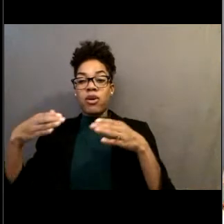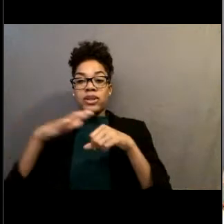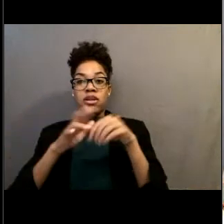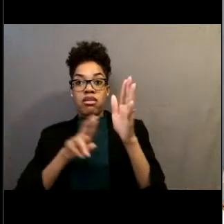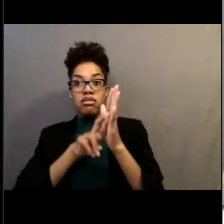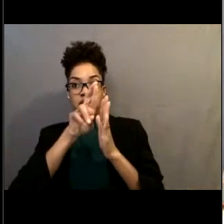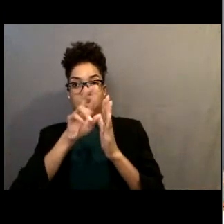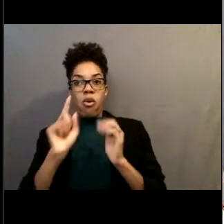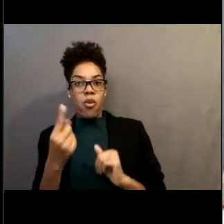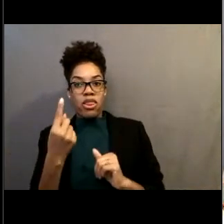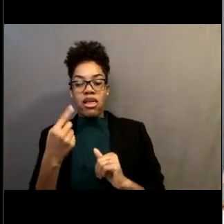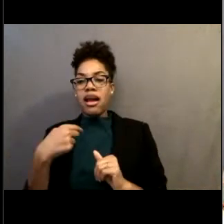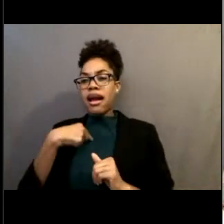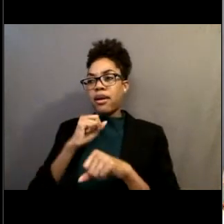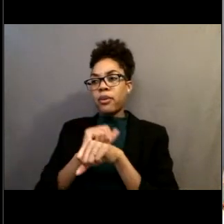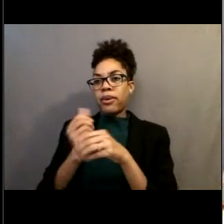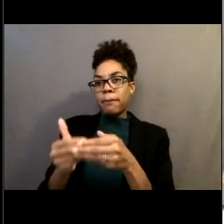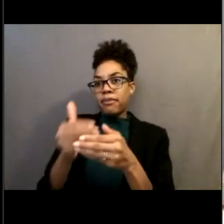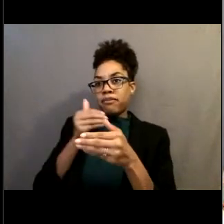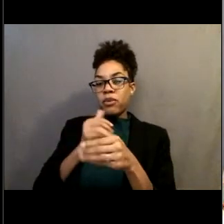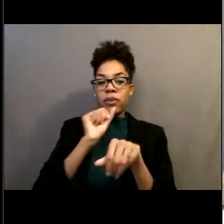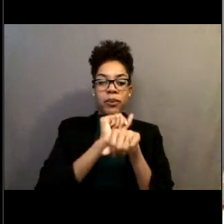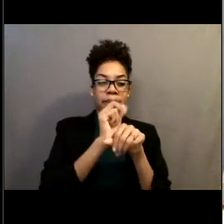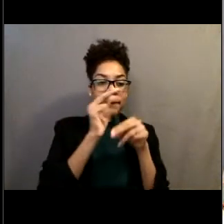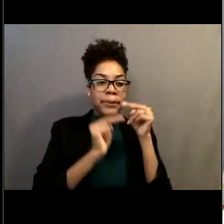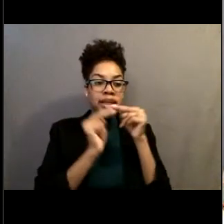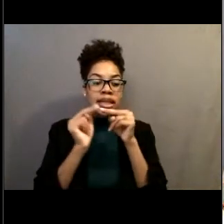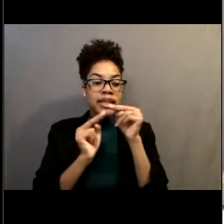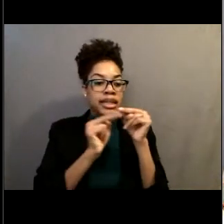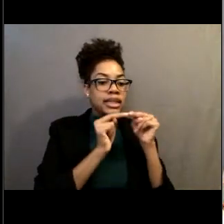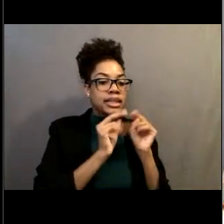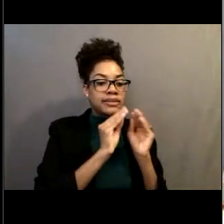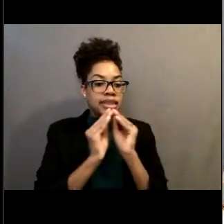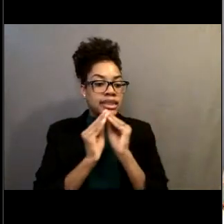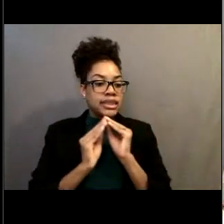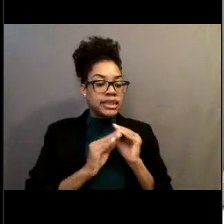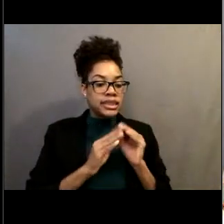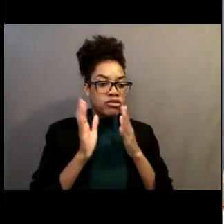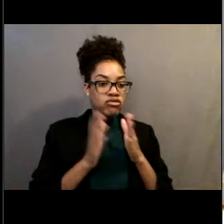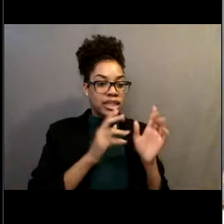We work with a whole bunch of people that deal with rockets. But can't do one without the other. They're both important.